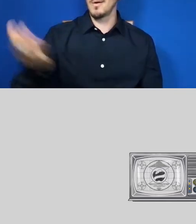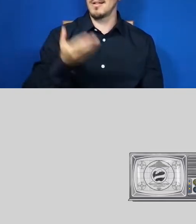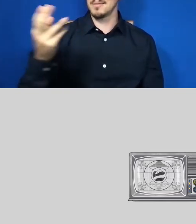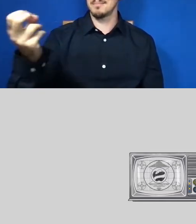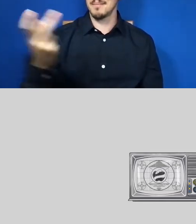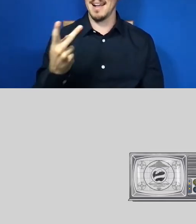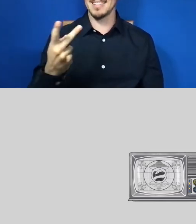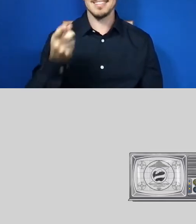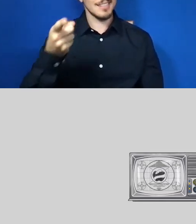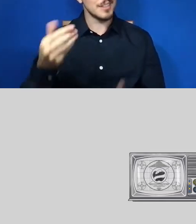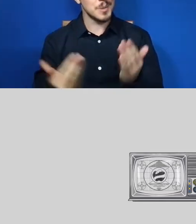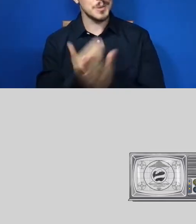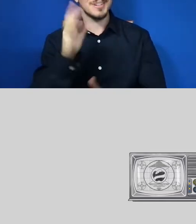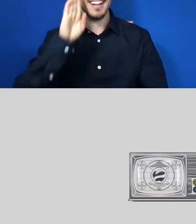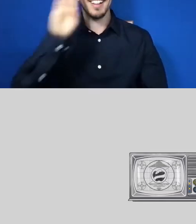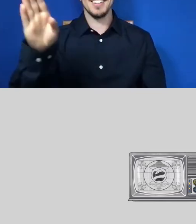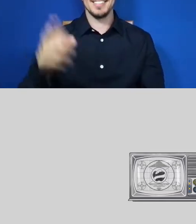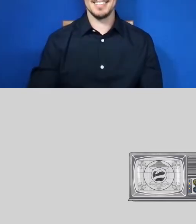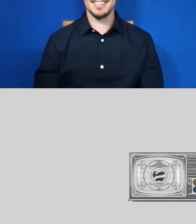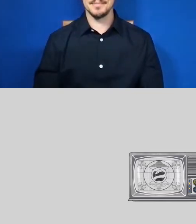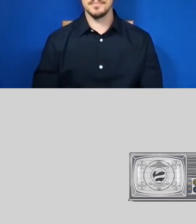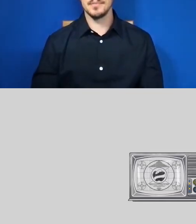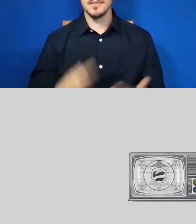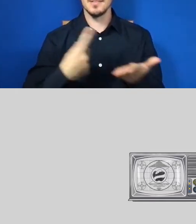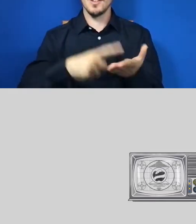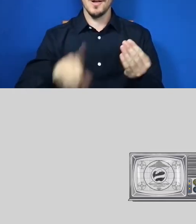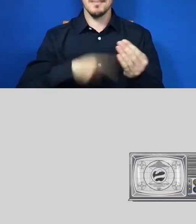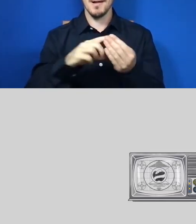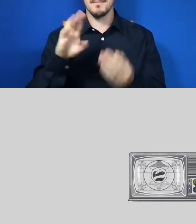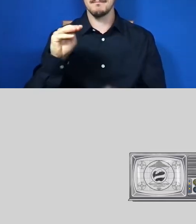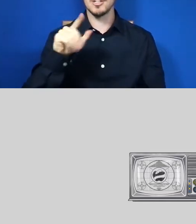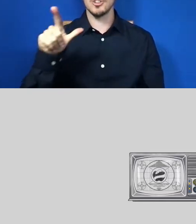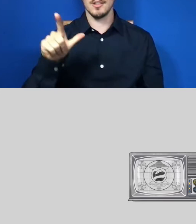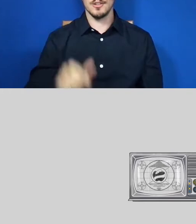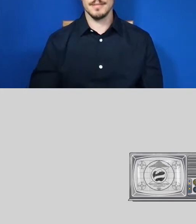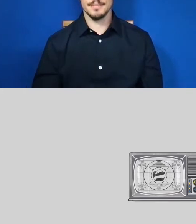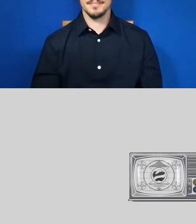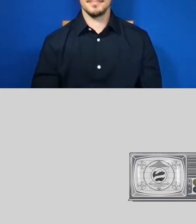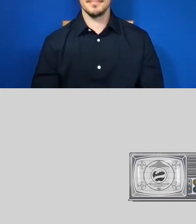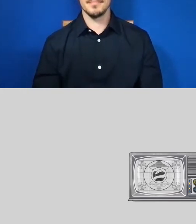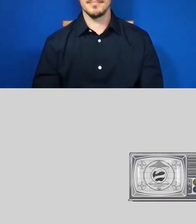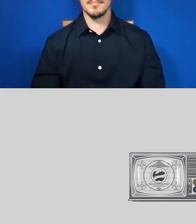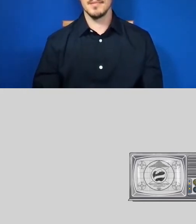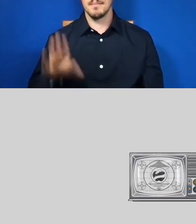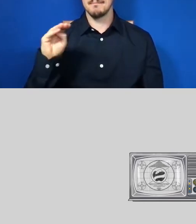For those of you who are new here, hello there. Today, we'll be talking about machine learning.